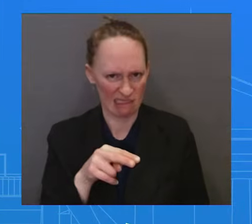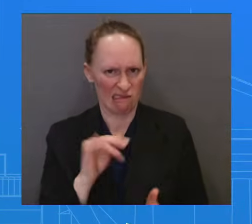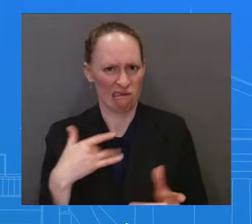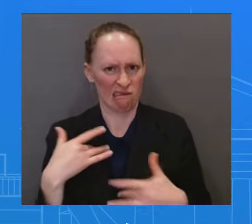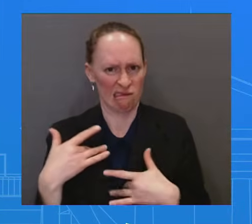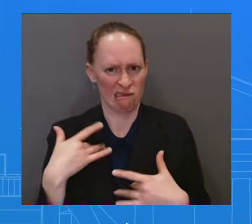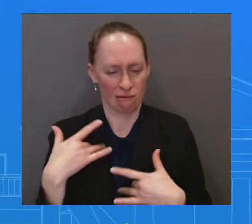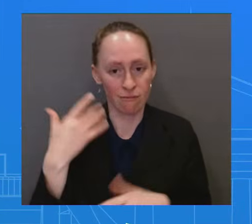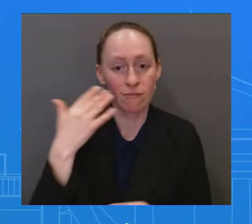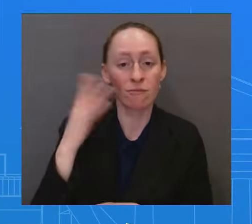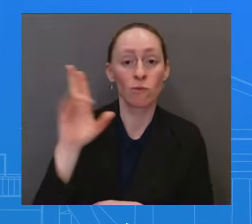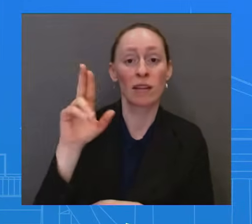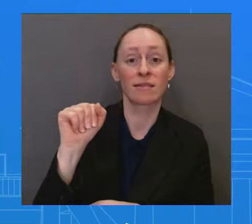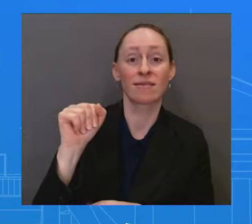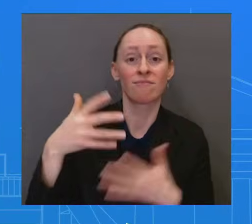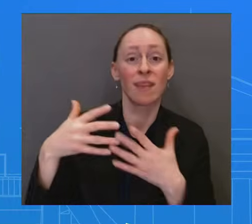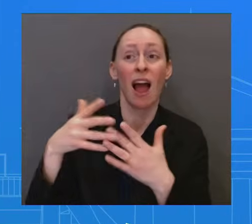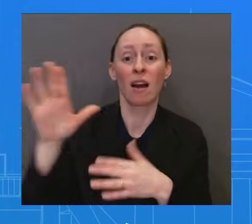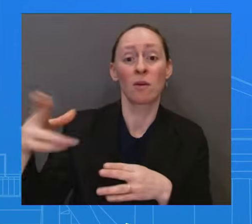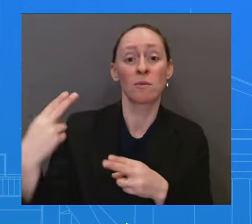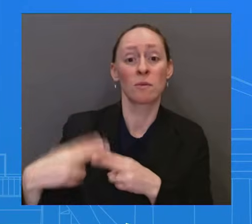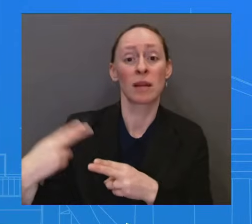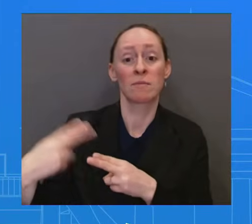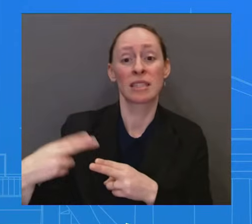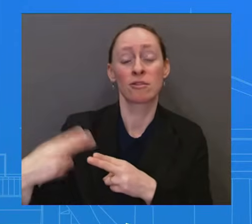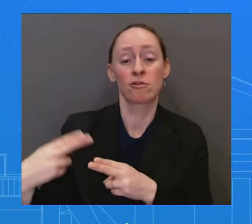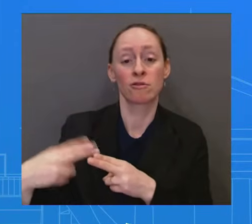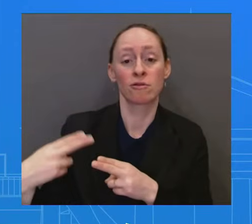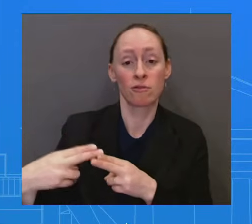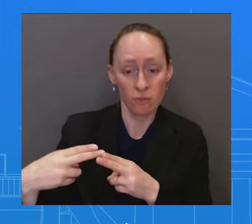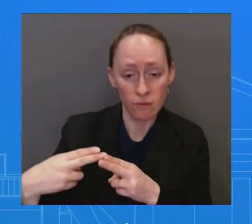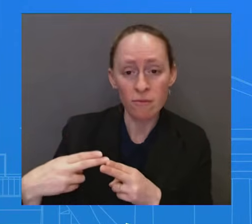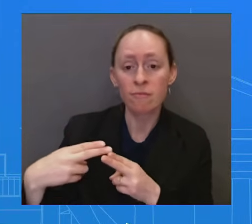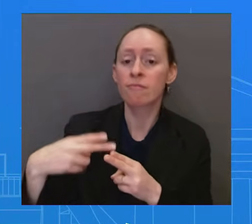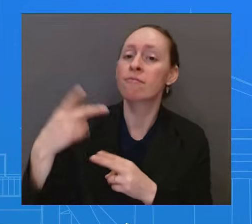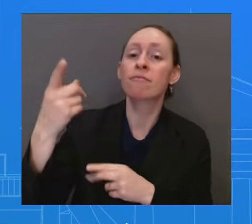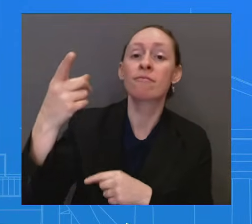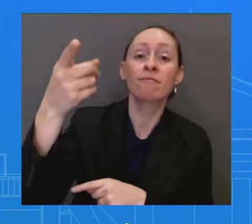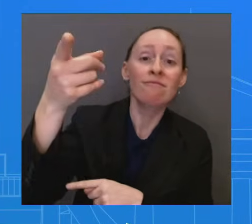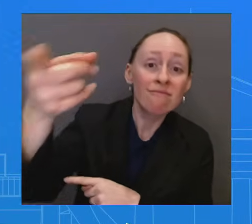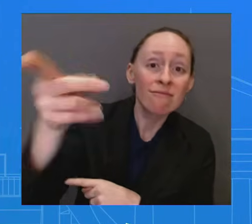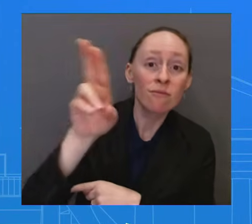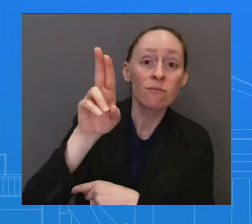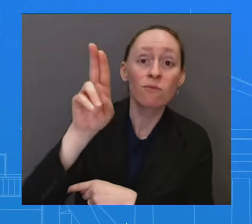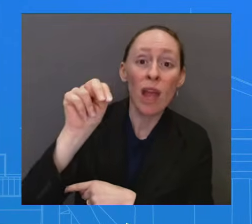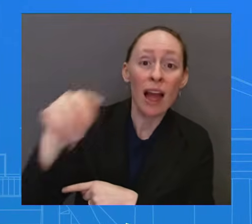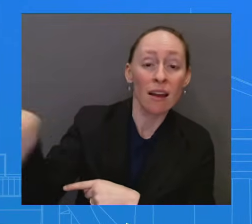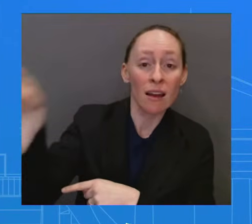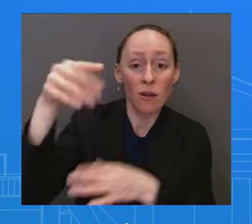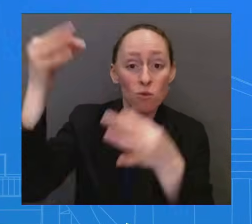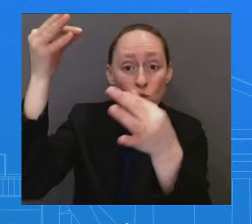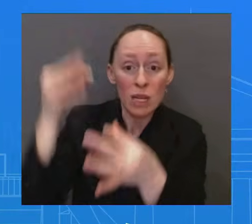There isn't a resolution to vote on right now. We're still working with our partners up there about what that language ought to be. It's important to us, of course,